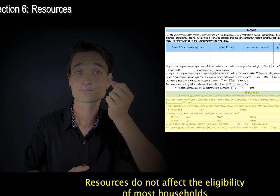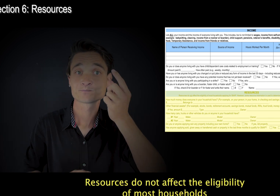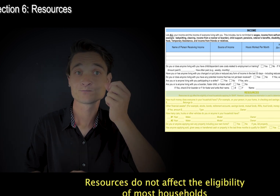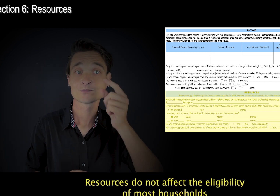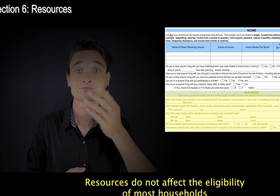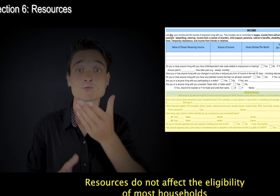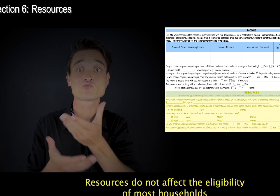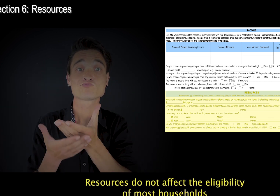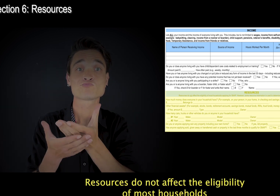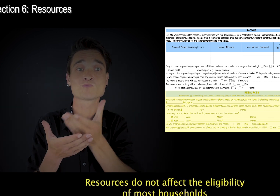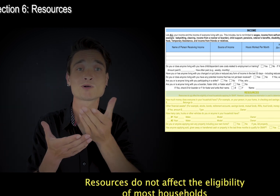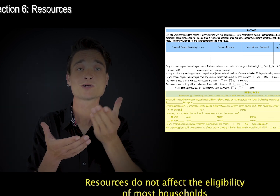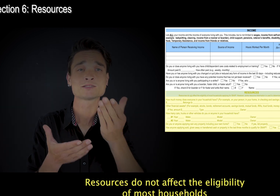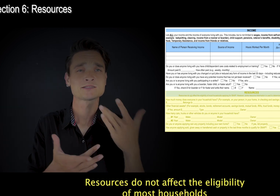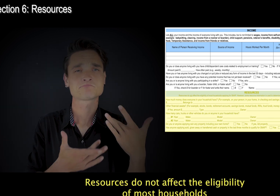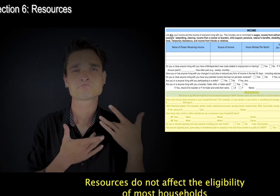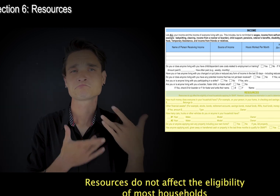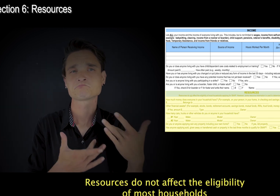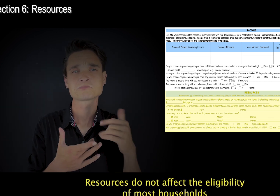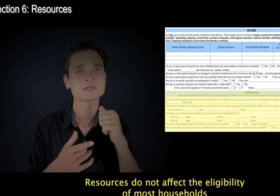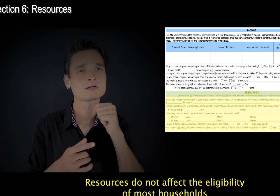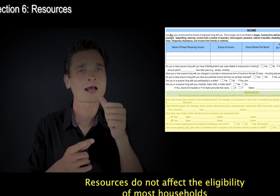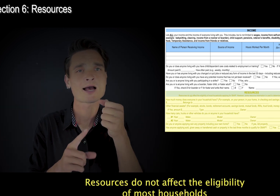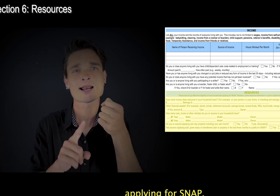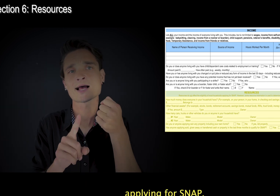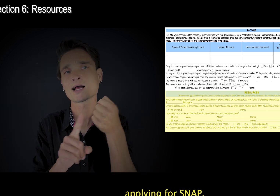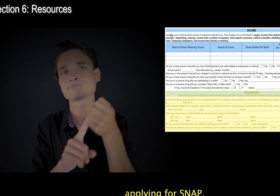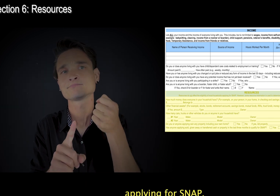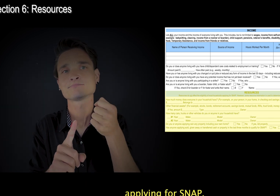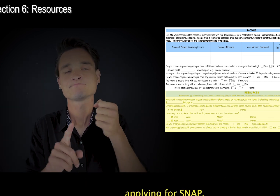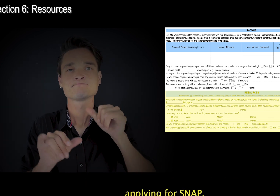Resources do not affect the eligibility of most households applying for SNAP.